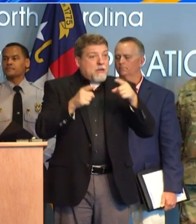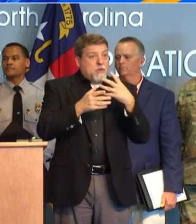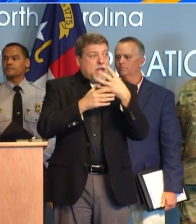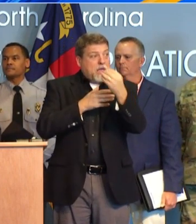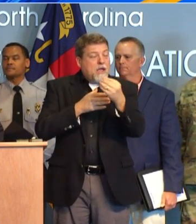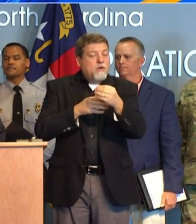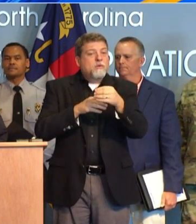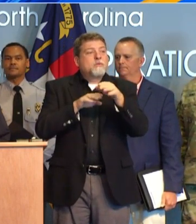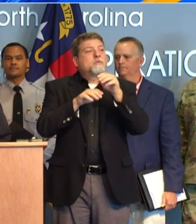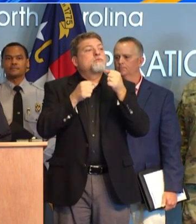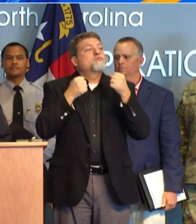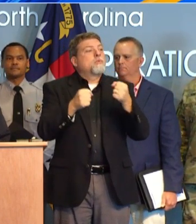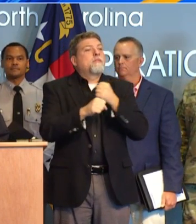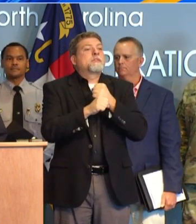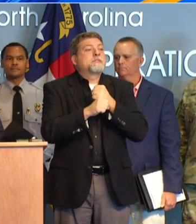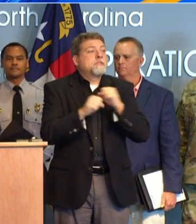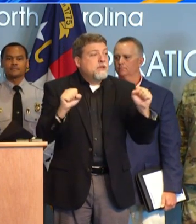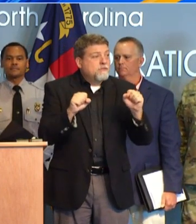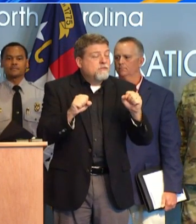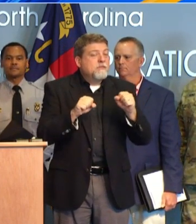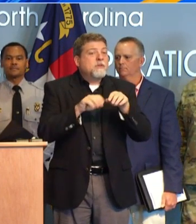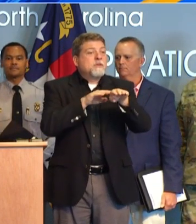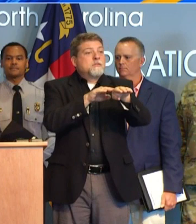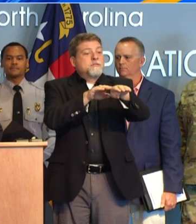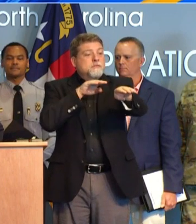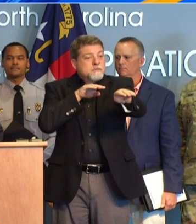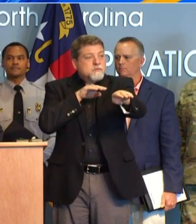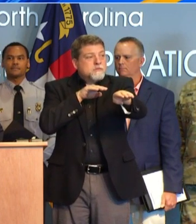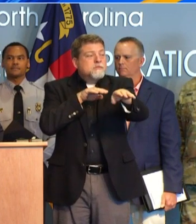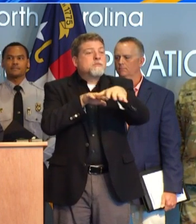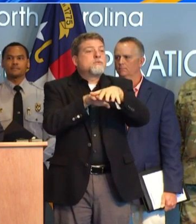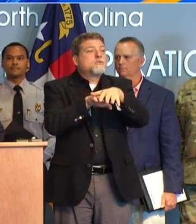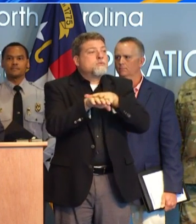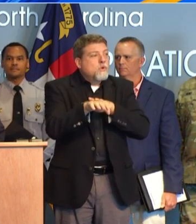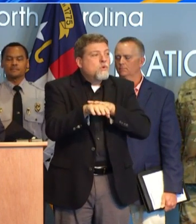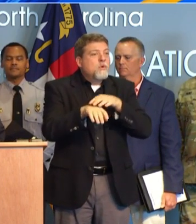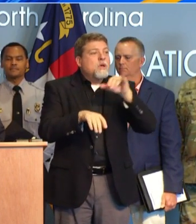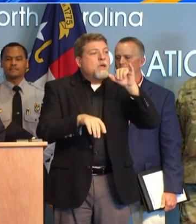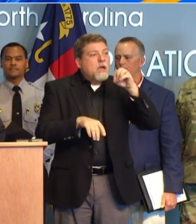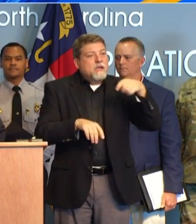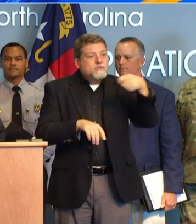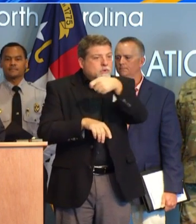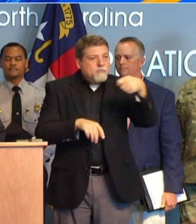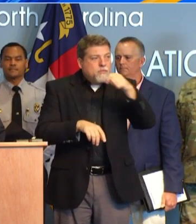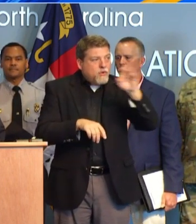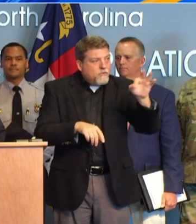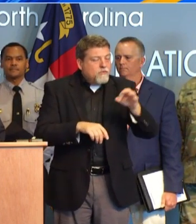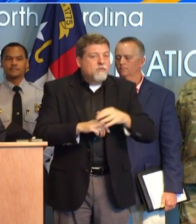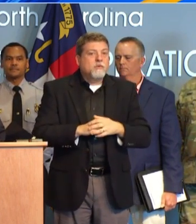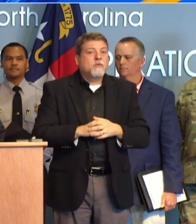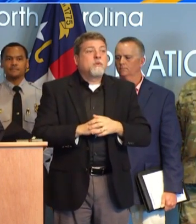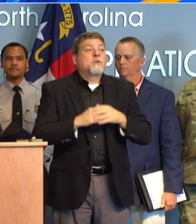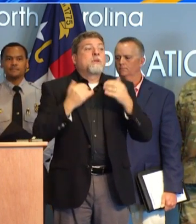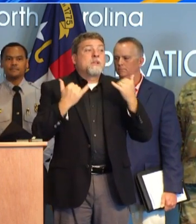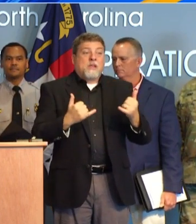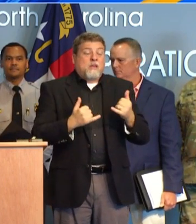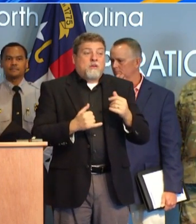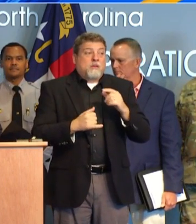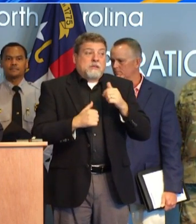WHEN YOU DO HIT THE ROAD SCRAPE THE SNOW AND ICE YOUR ROAD, DRIVE SLOWLY AND LEAVE PLENTY OF SPACE BETWEEN YOU AND OTHER VEHICLES.